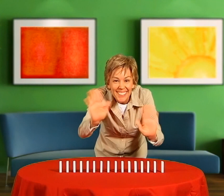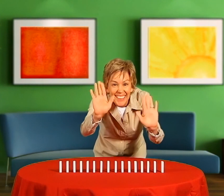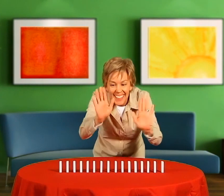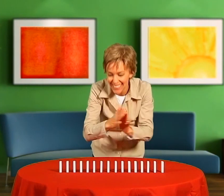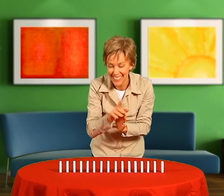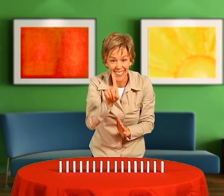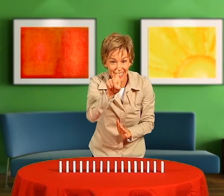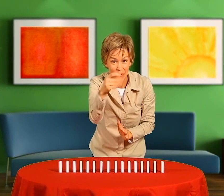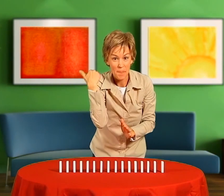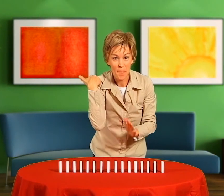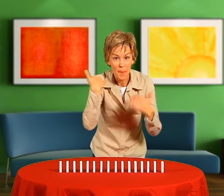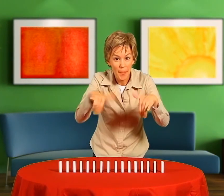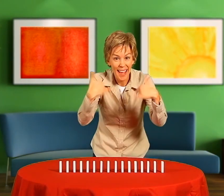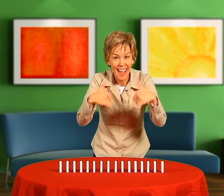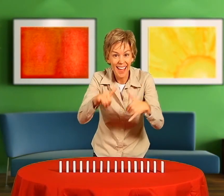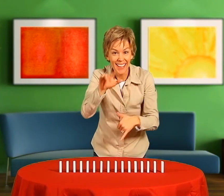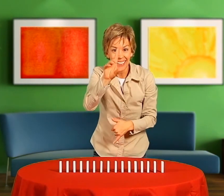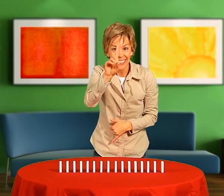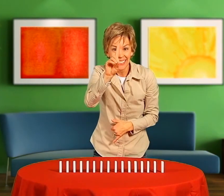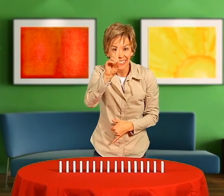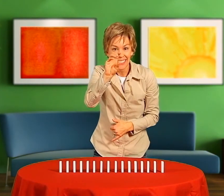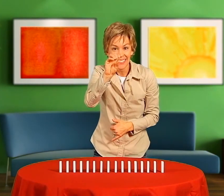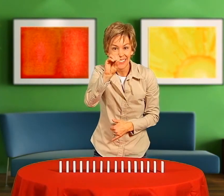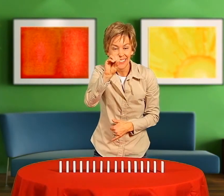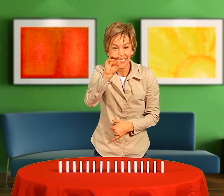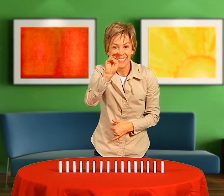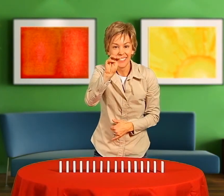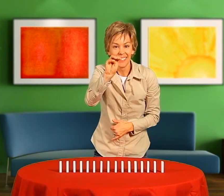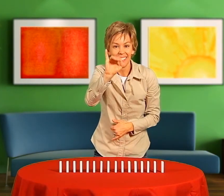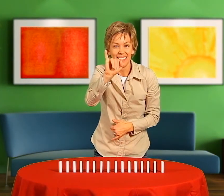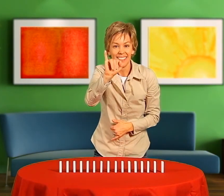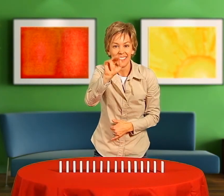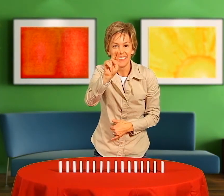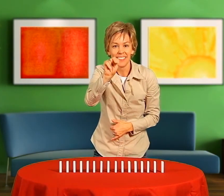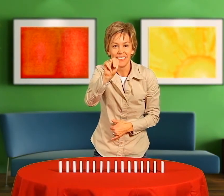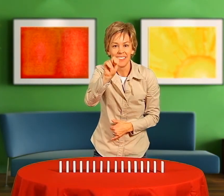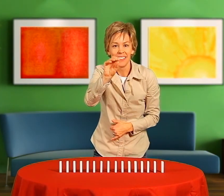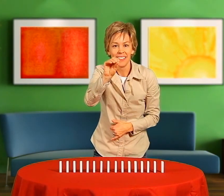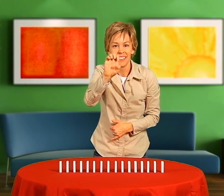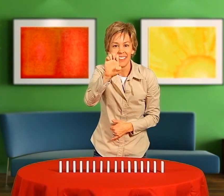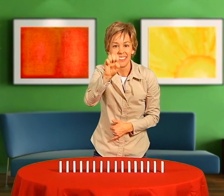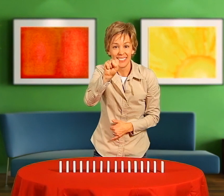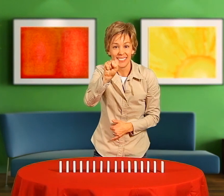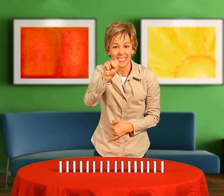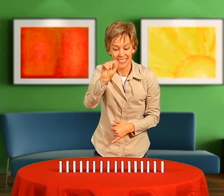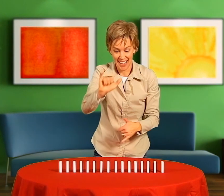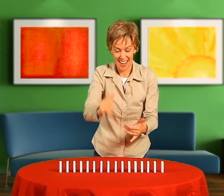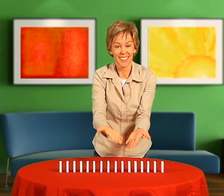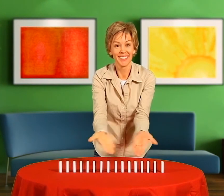HI. HAVE YOU PLAYED DOMINOS BEFORE?